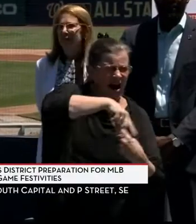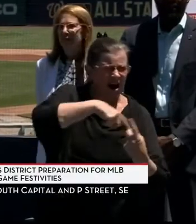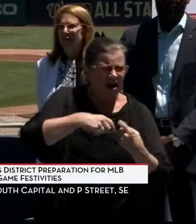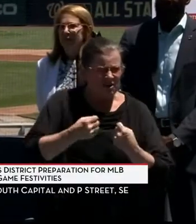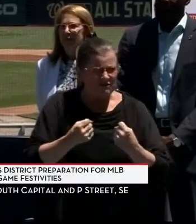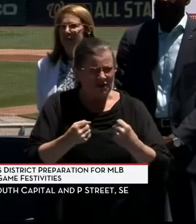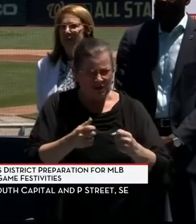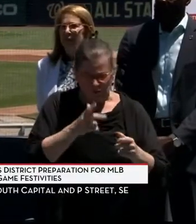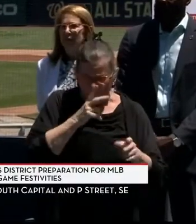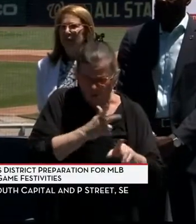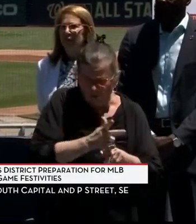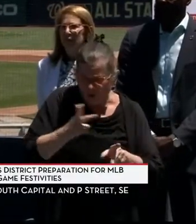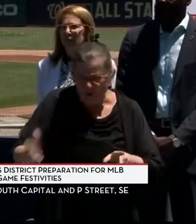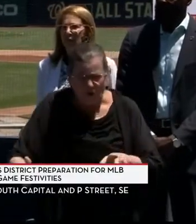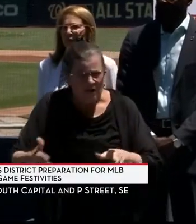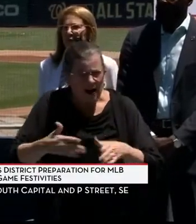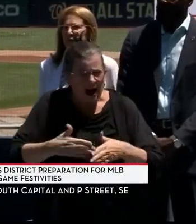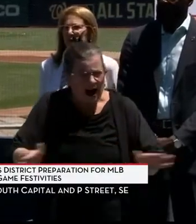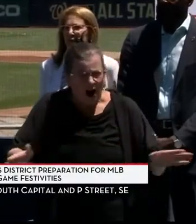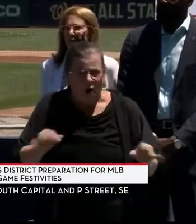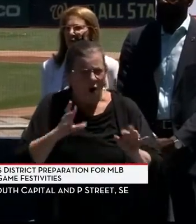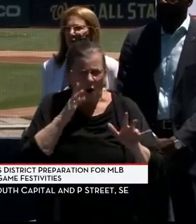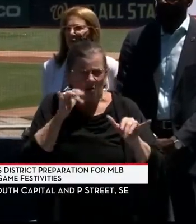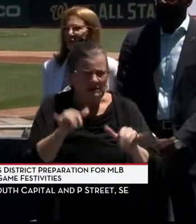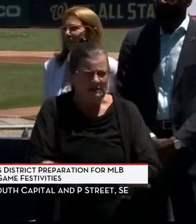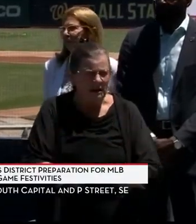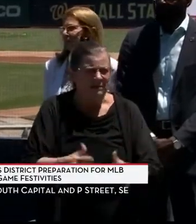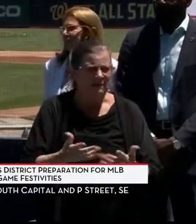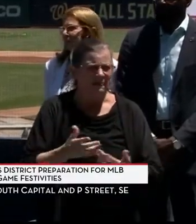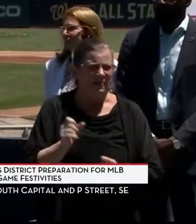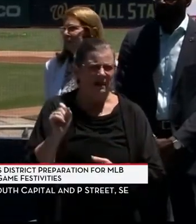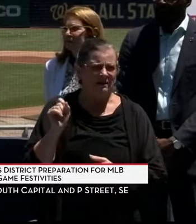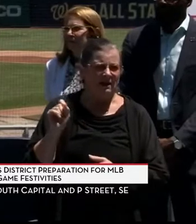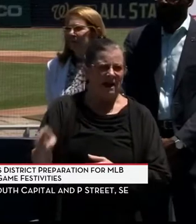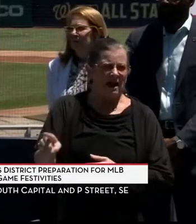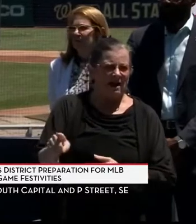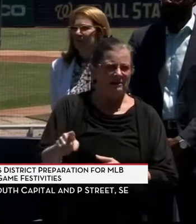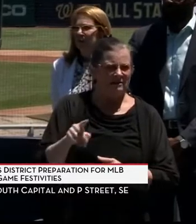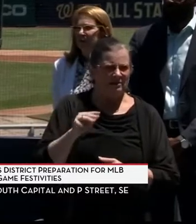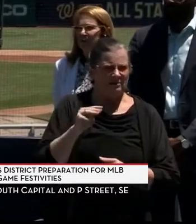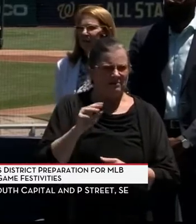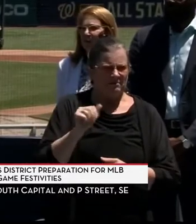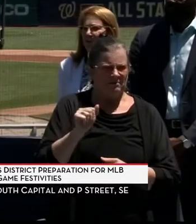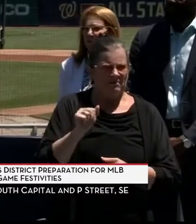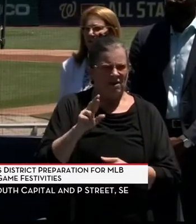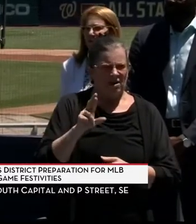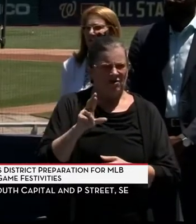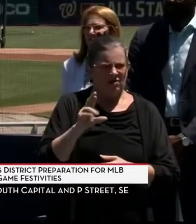SURE. I'M GOING TO ASK DIRECTOR MAROOTIAN TO COME TO ADDRESS THAT QUESTION BUT I SHOULD ALSO ADD AND I THINK YOU HEARD FROM